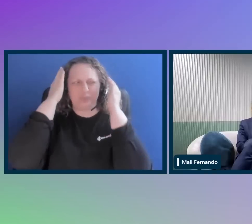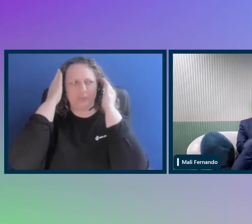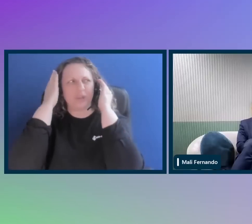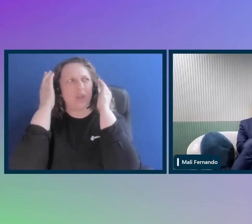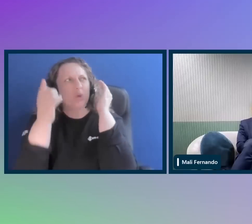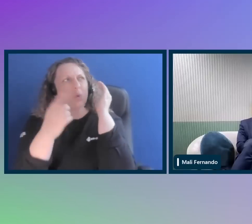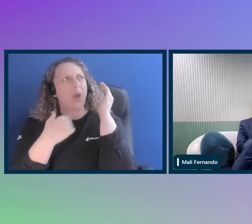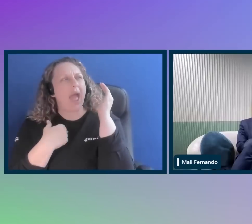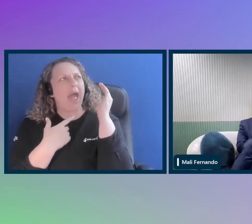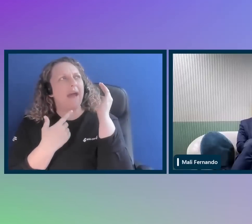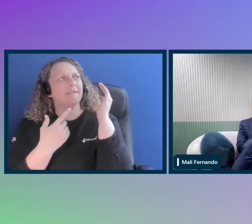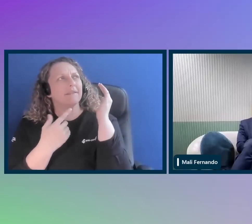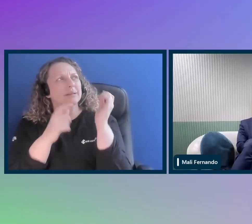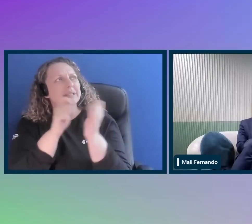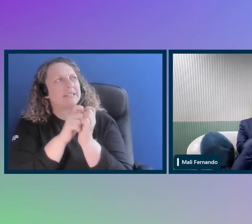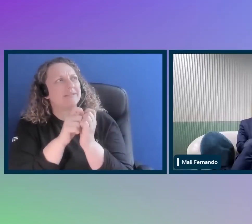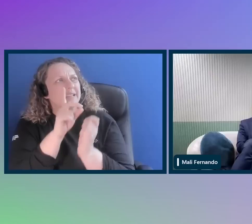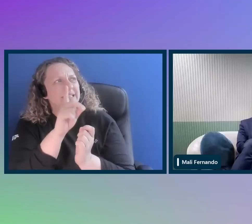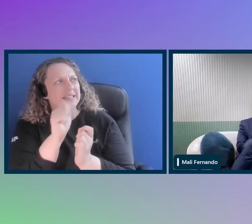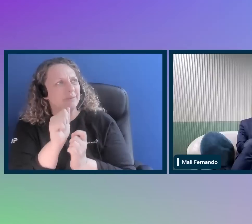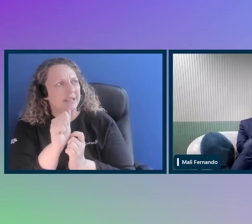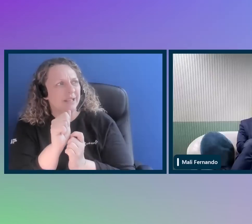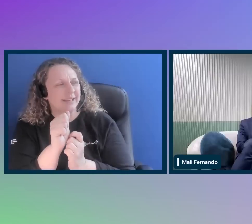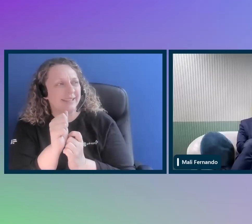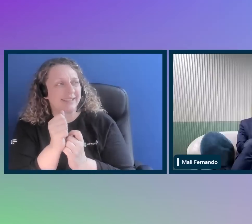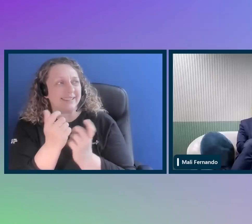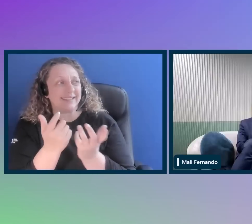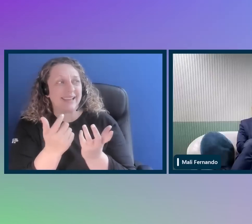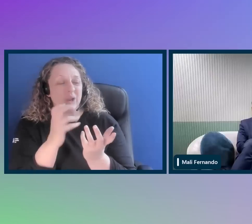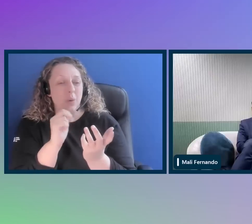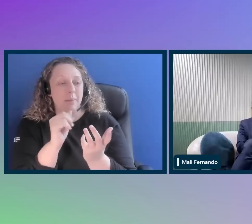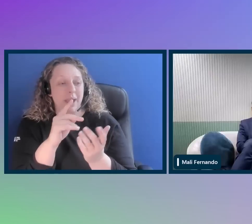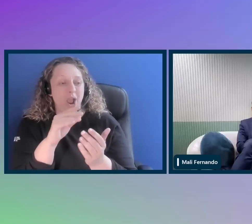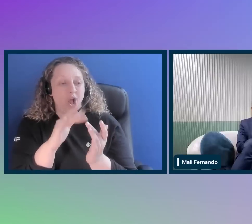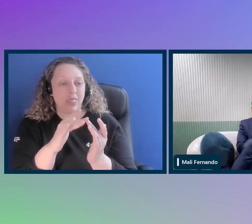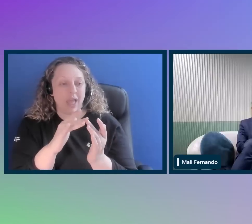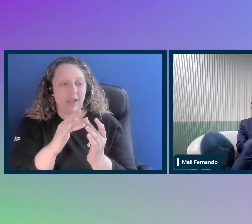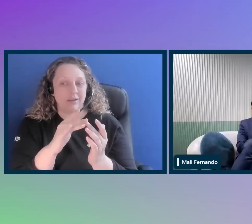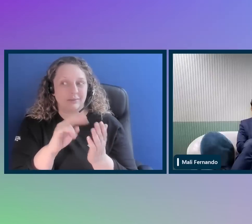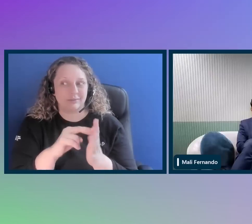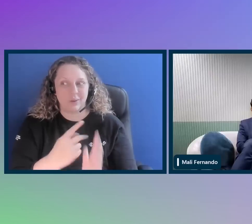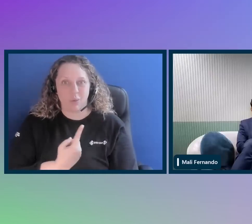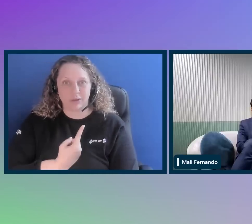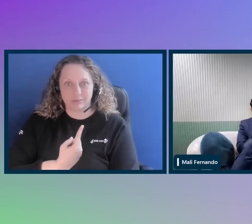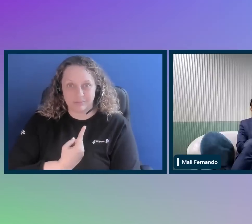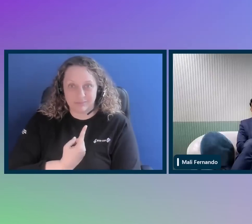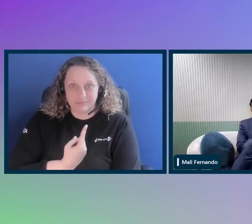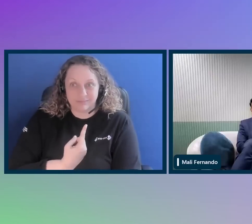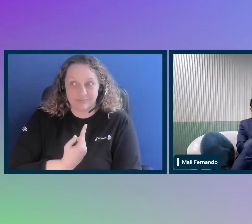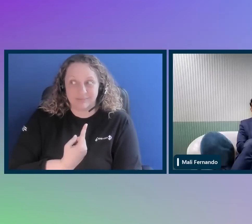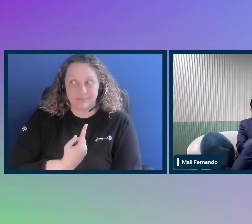you may not have a choice except for HSBC. It means that in many parts of the world that we operate in,